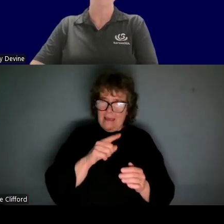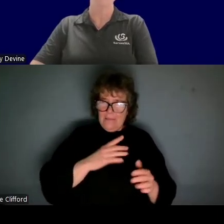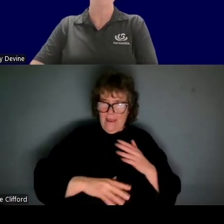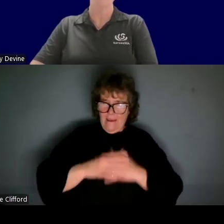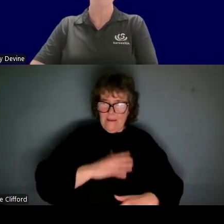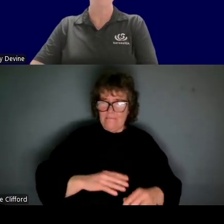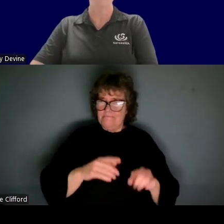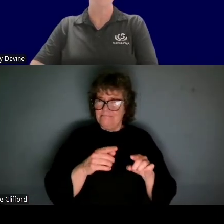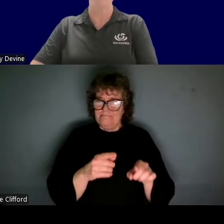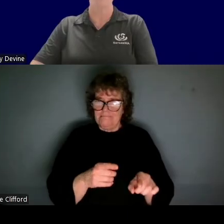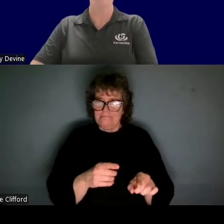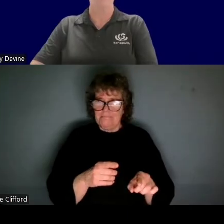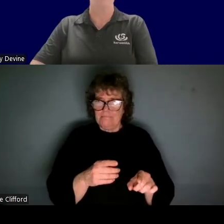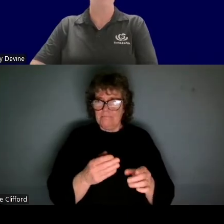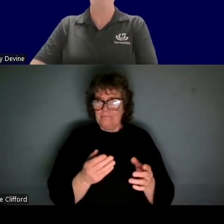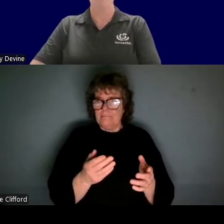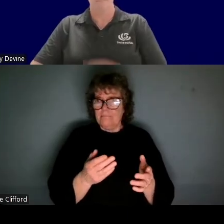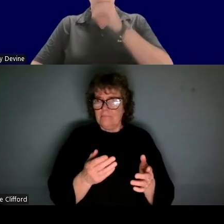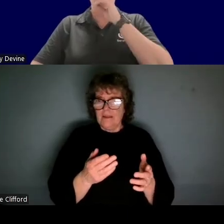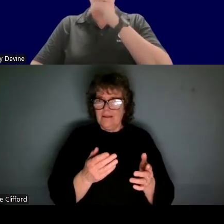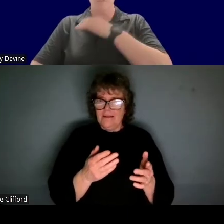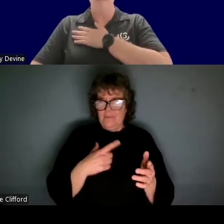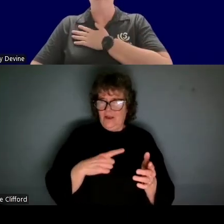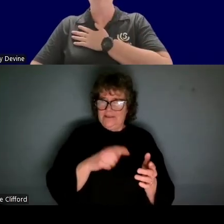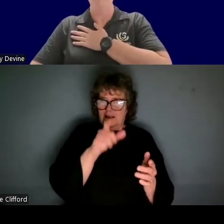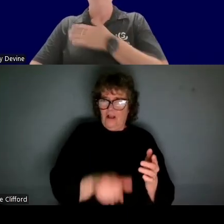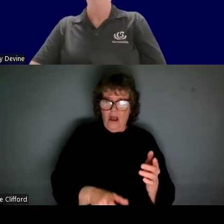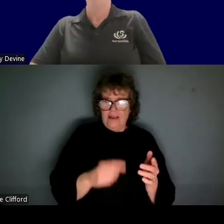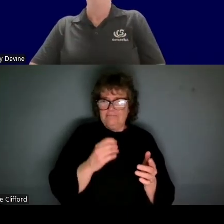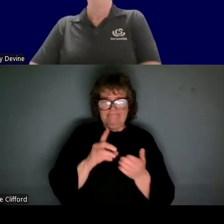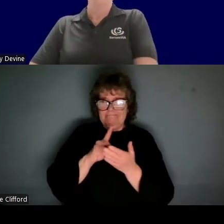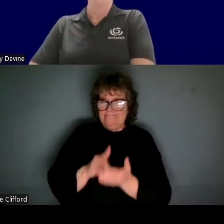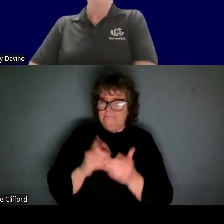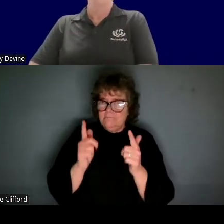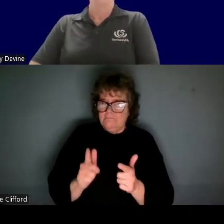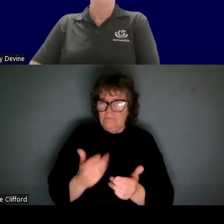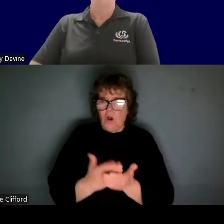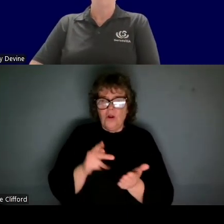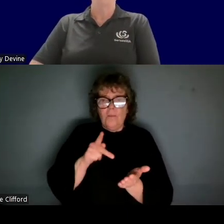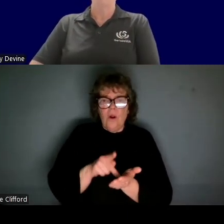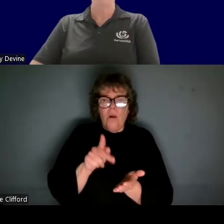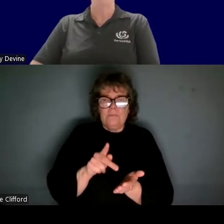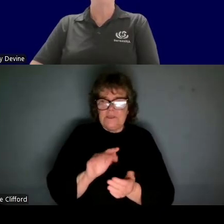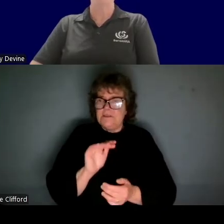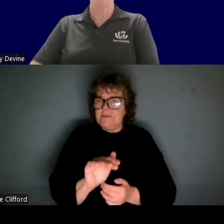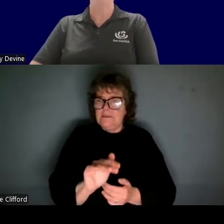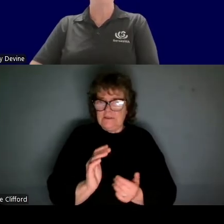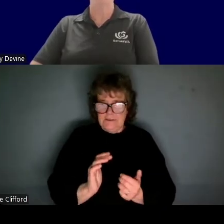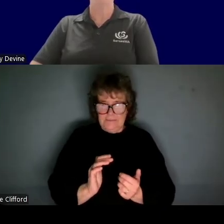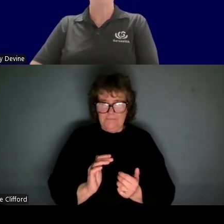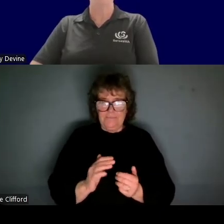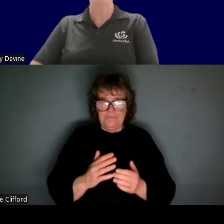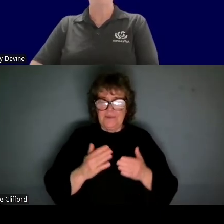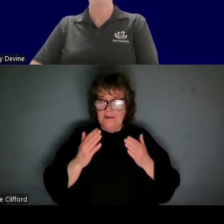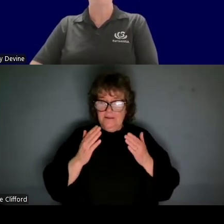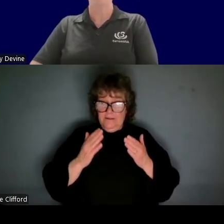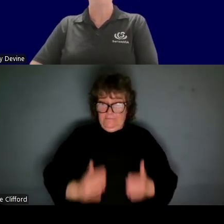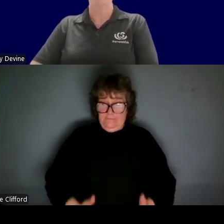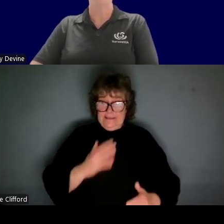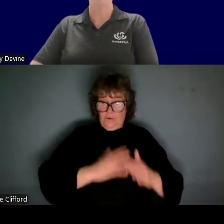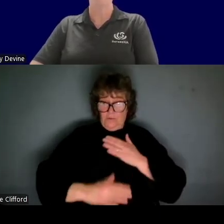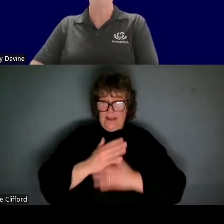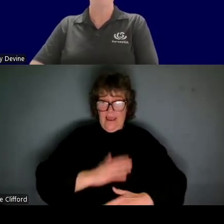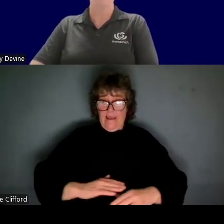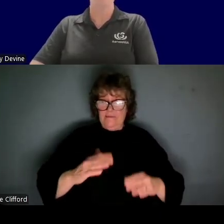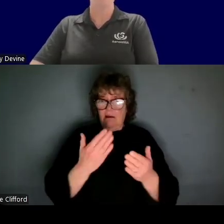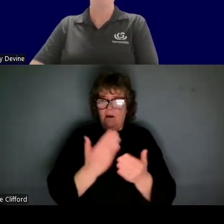that are prompt dependent. You might see physical behaviour towards others. We see these things as